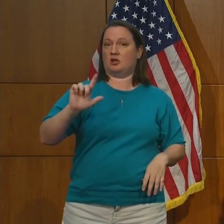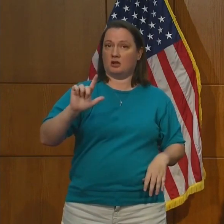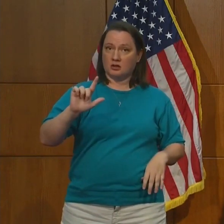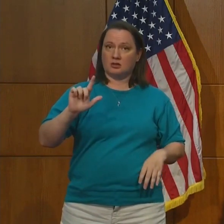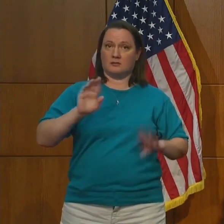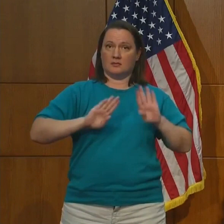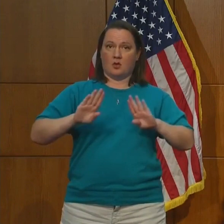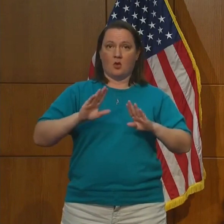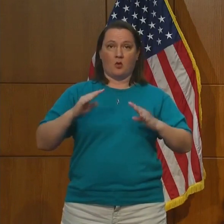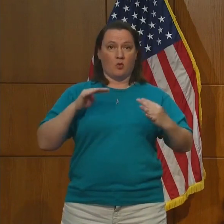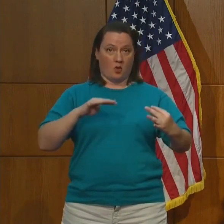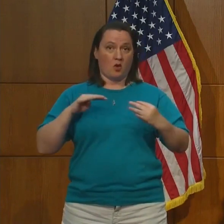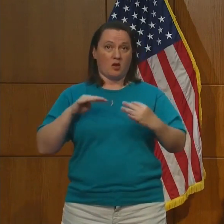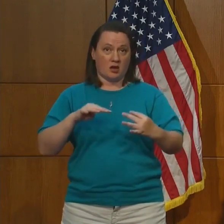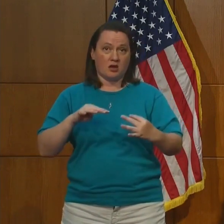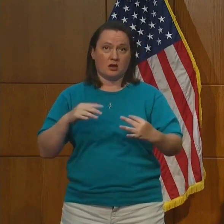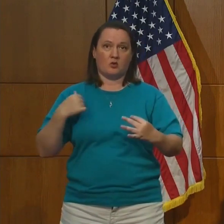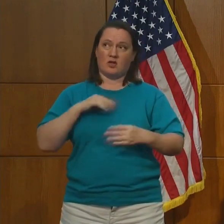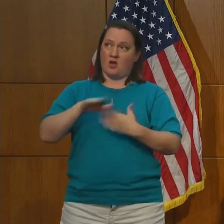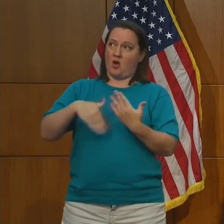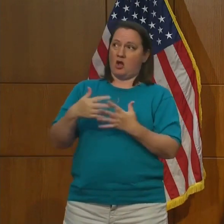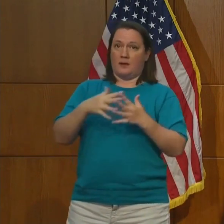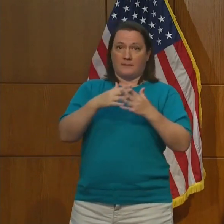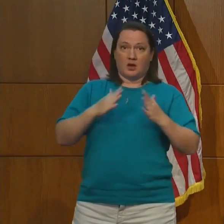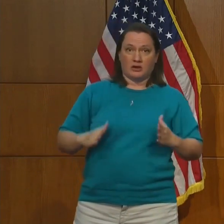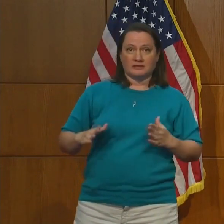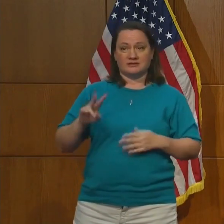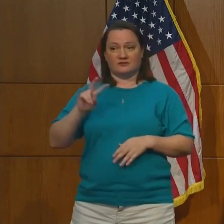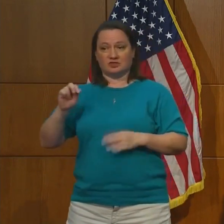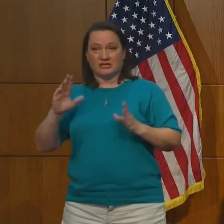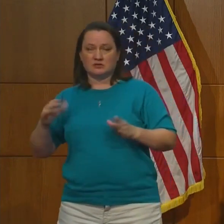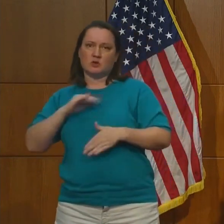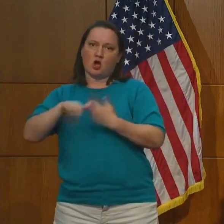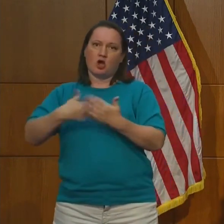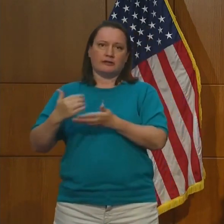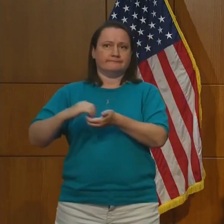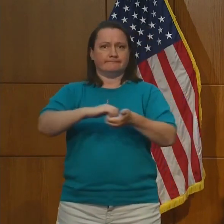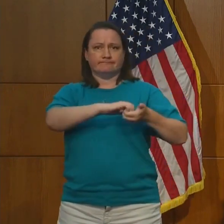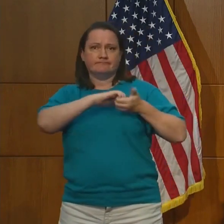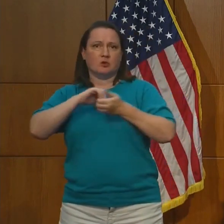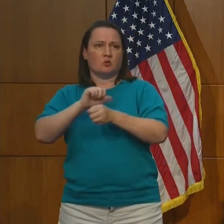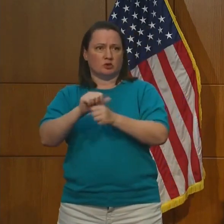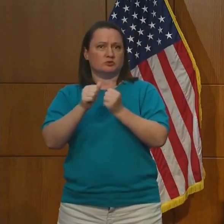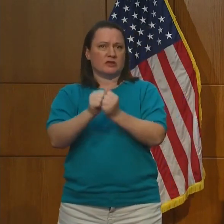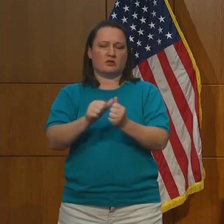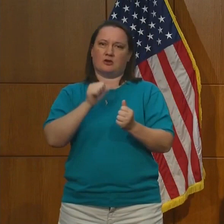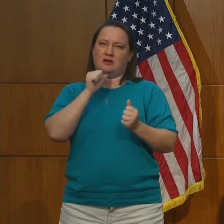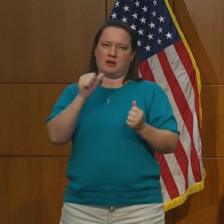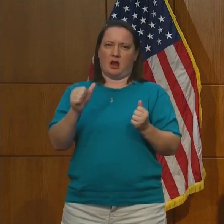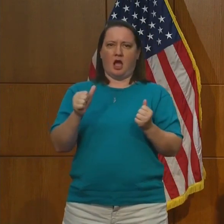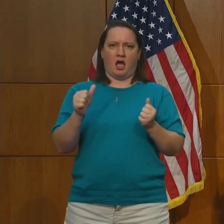THAT'S UNFORTUNATE- WE'RE IN THE MIDDLE OF WHAT BUT BEFORE A AND WE ALL. AMERICANS AND THIS